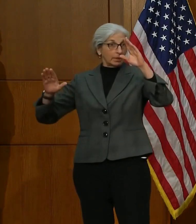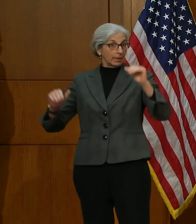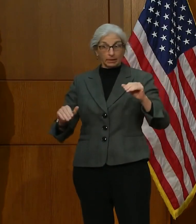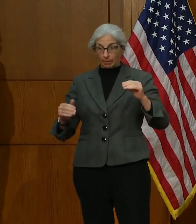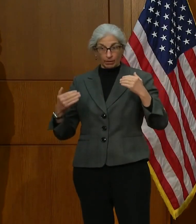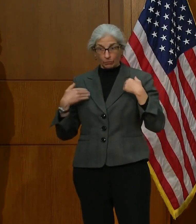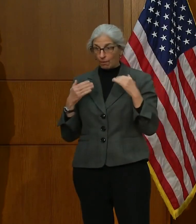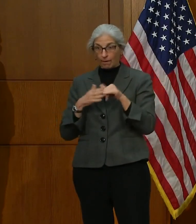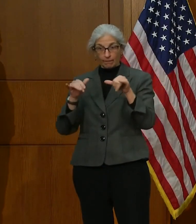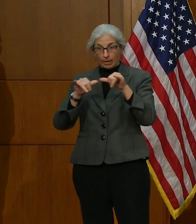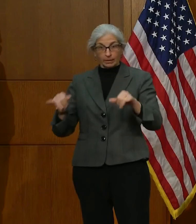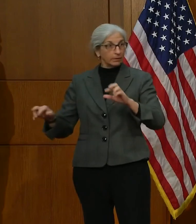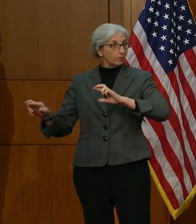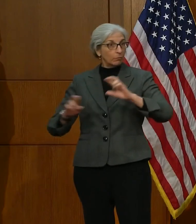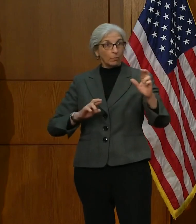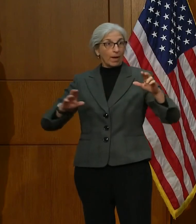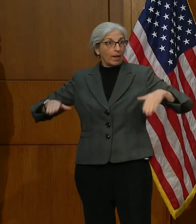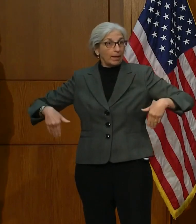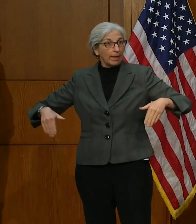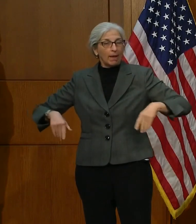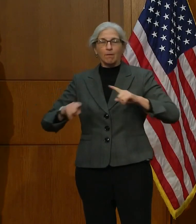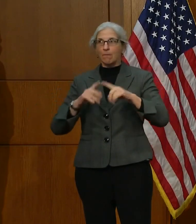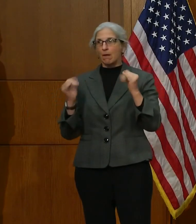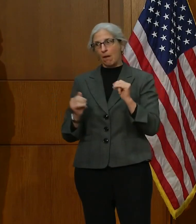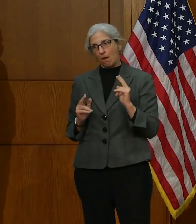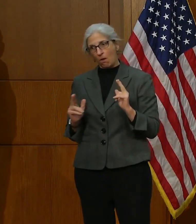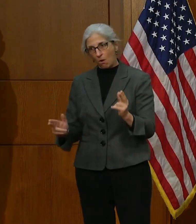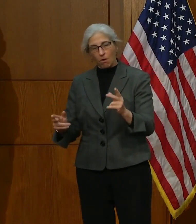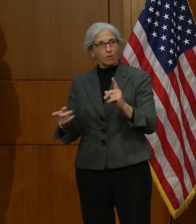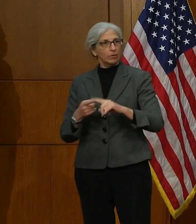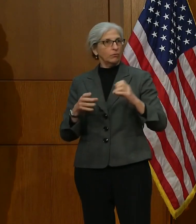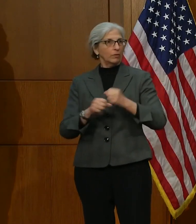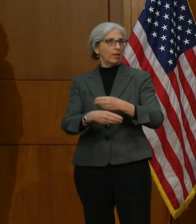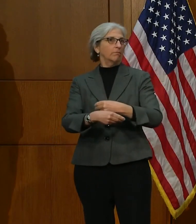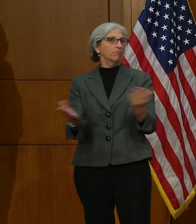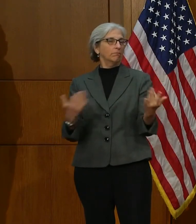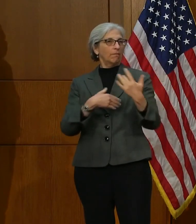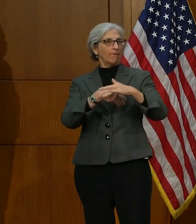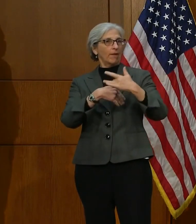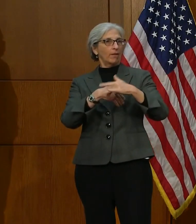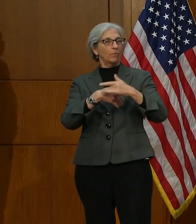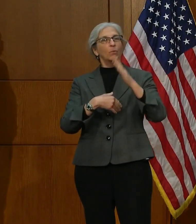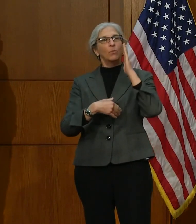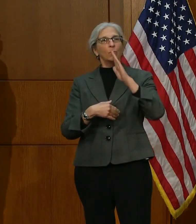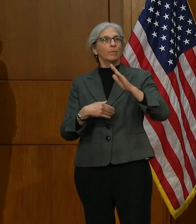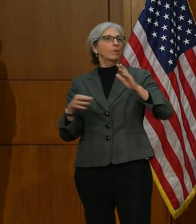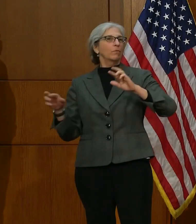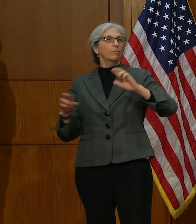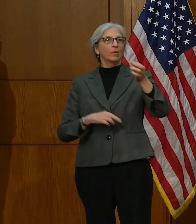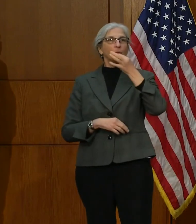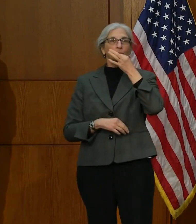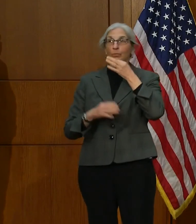THE WORKS. IT'S JUST WE HADN'T INTENDED IT FOR YOU TO BE READY AT THIS TIME, BUT WE'RE REALLY RUSSIAN. THAT IS AS QUICKLY AS